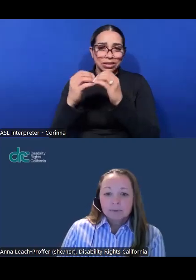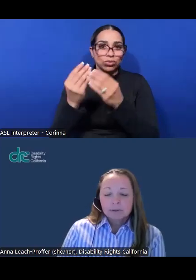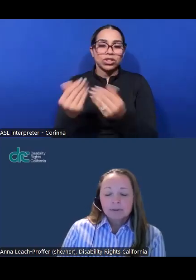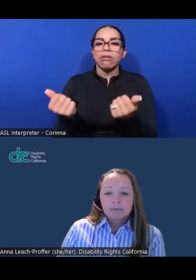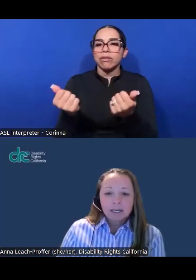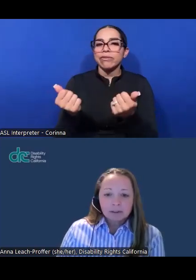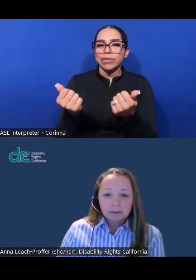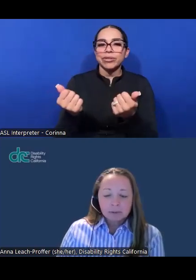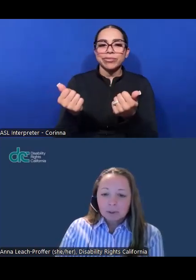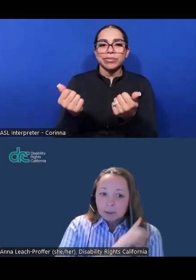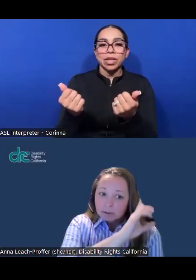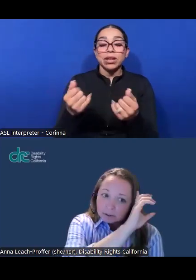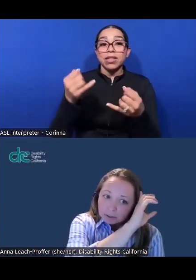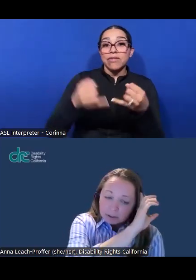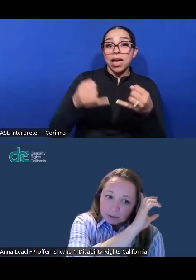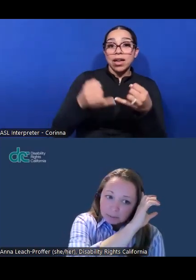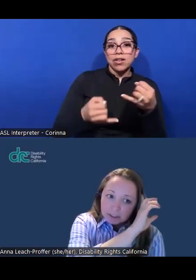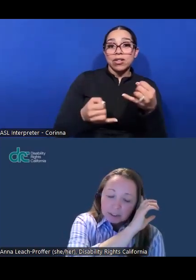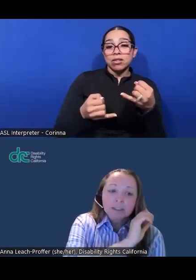The final proposal that i'll mention